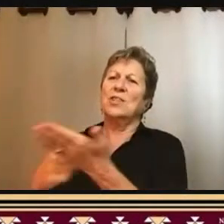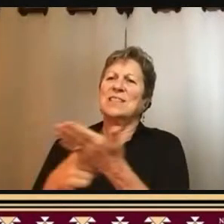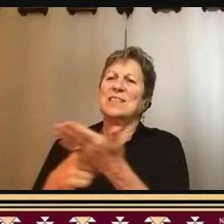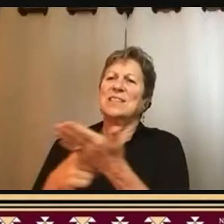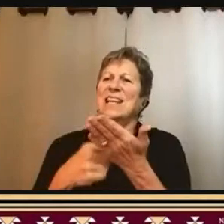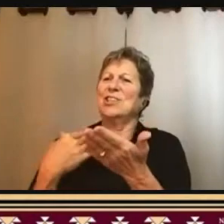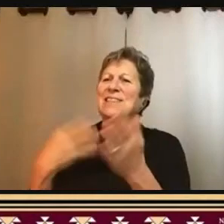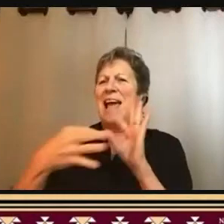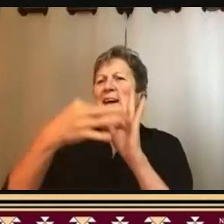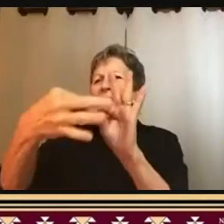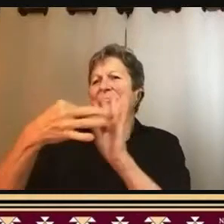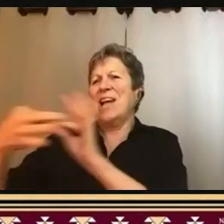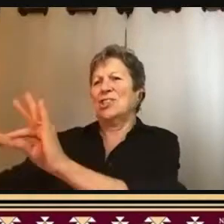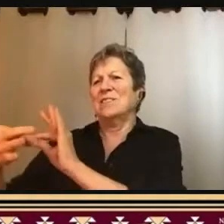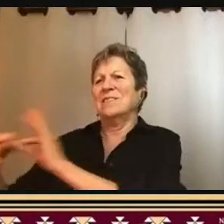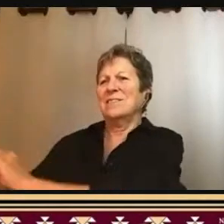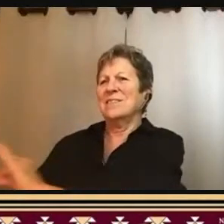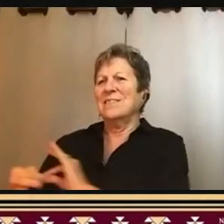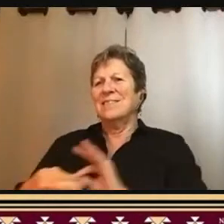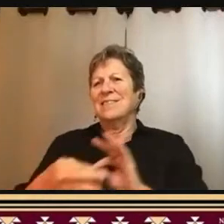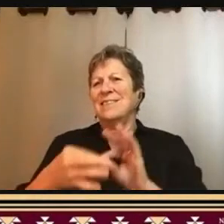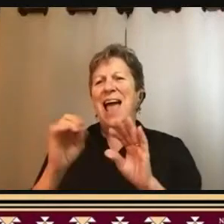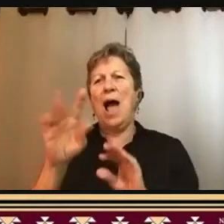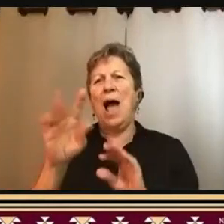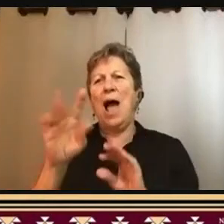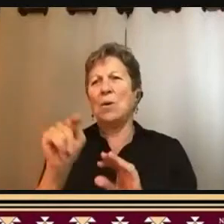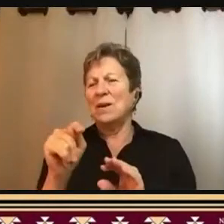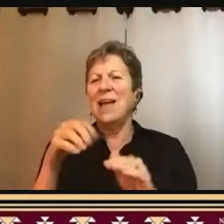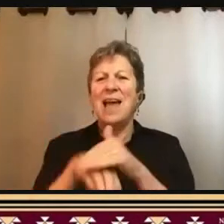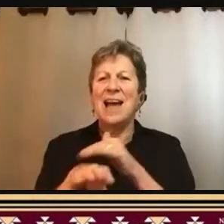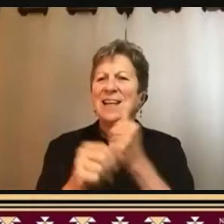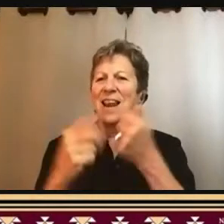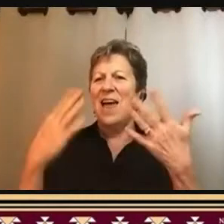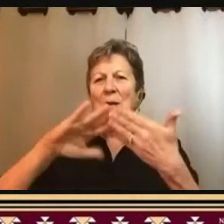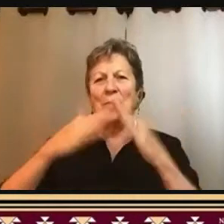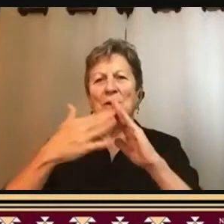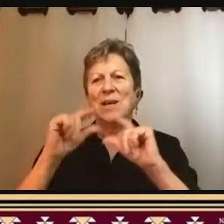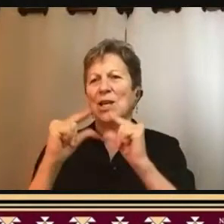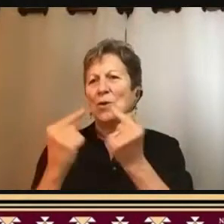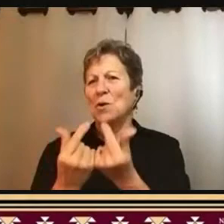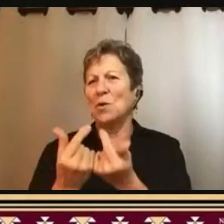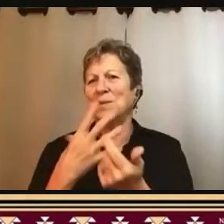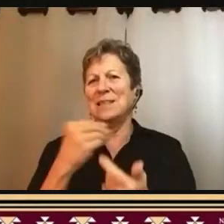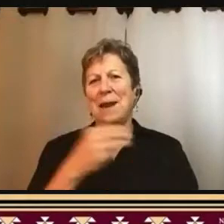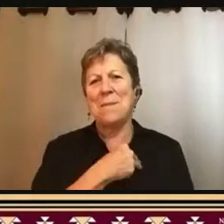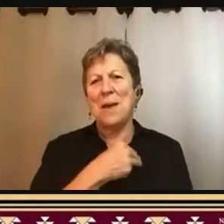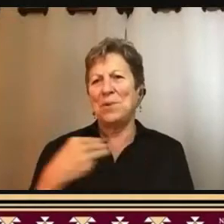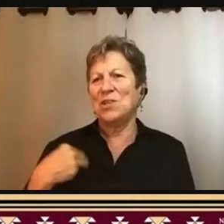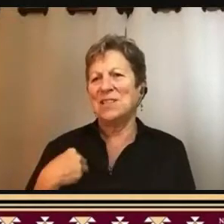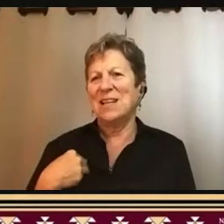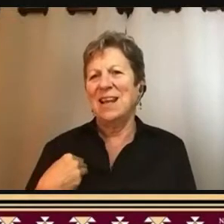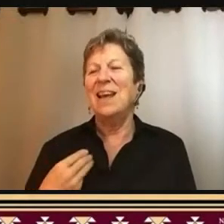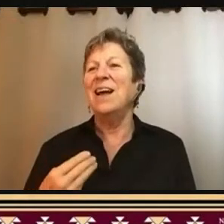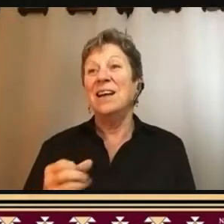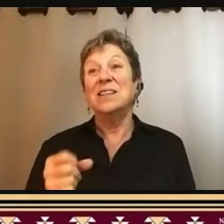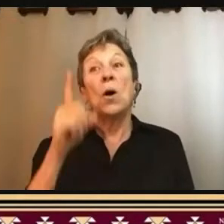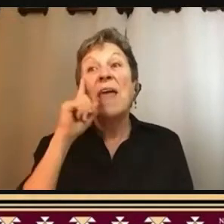HAVING THESE CONVERSATIONS WITH A LOT OF FOLKS. I ALREADY HAVE THESE TENTACLES OUT.